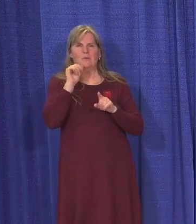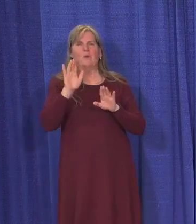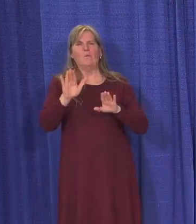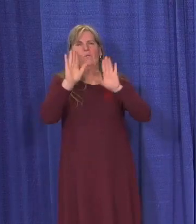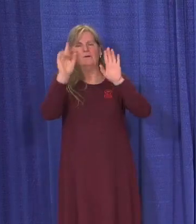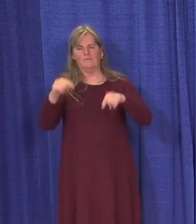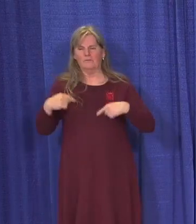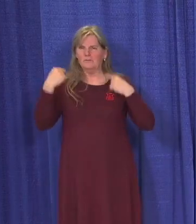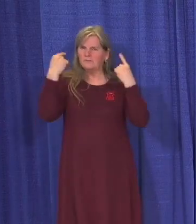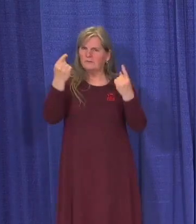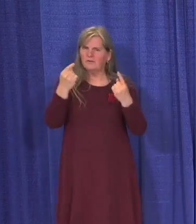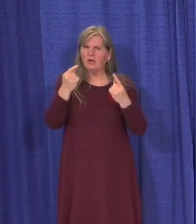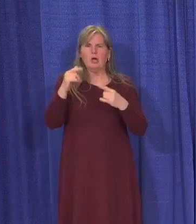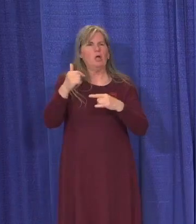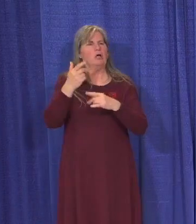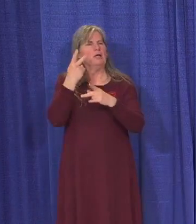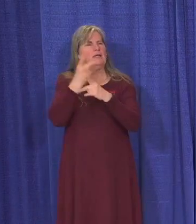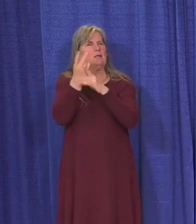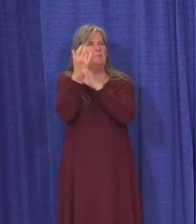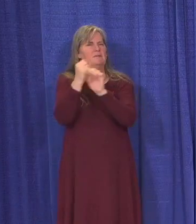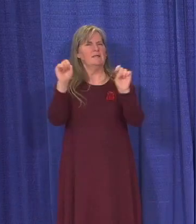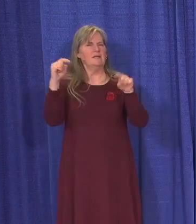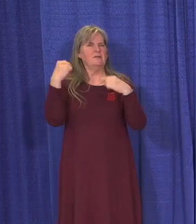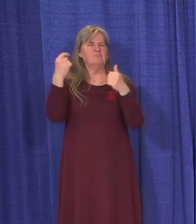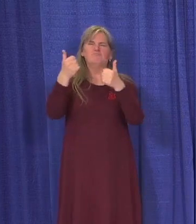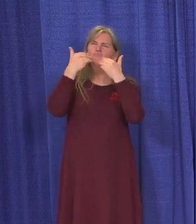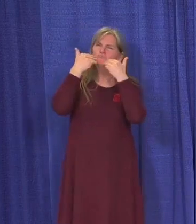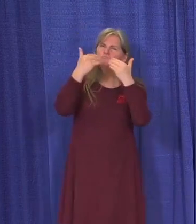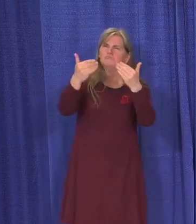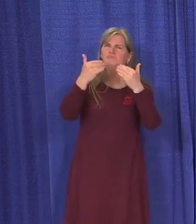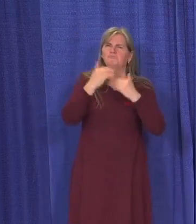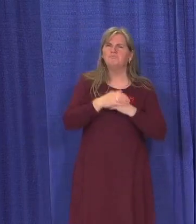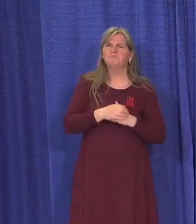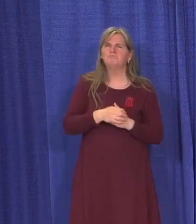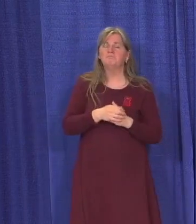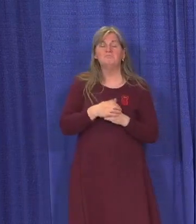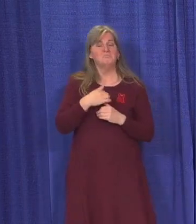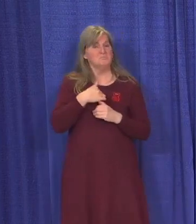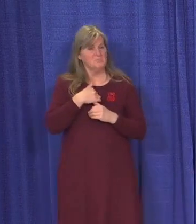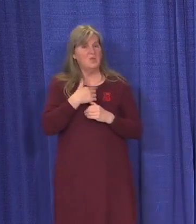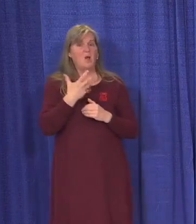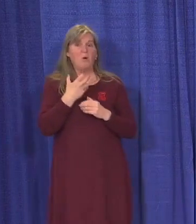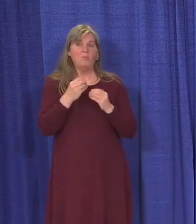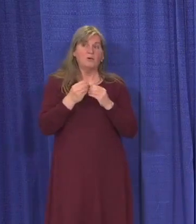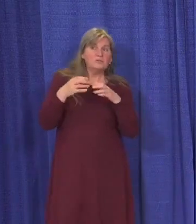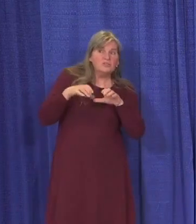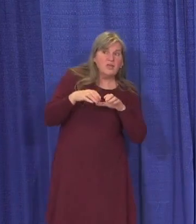been requesting changes and have had to show great resilience.